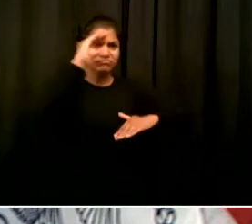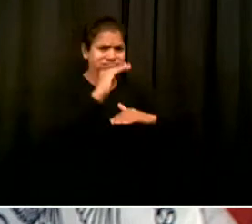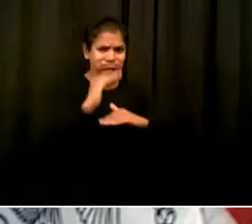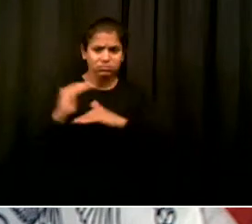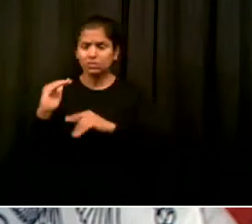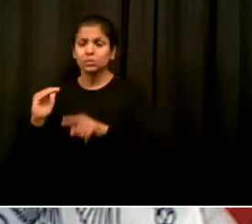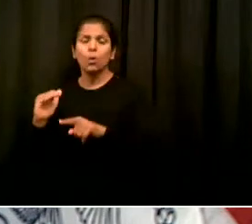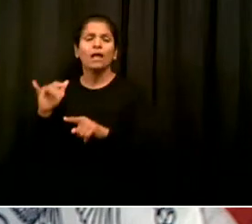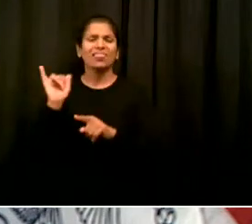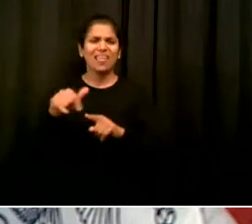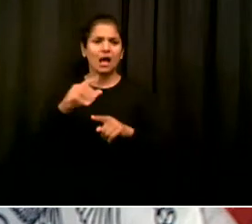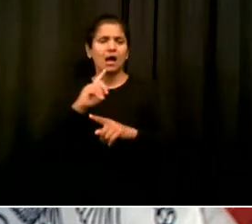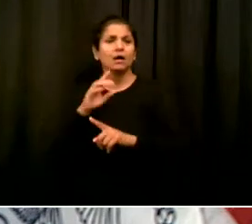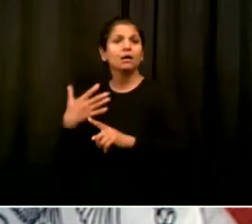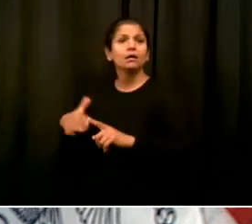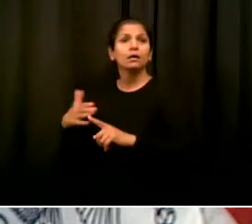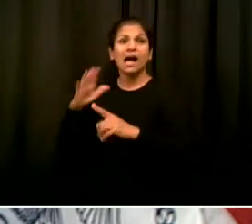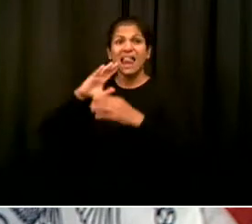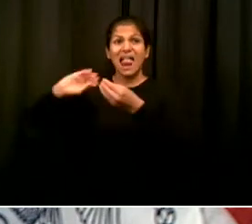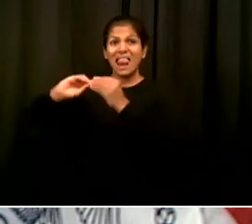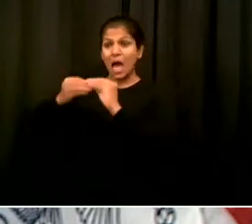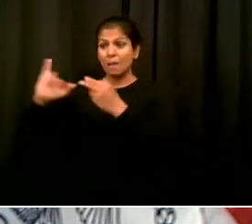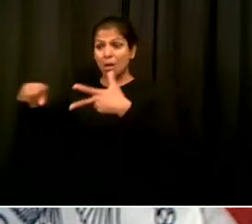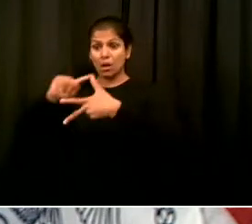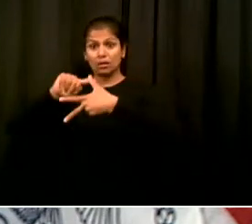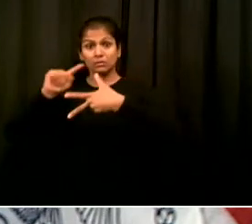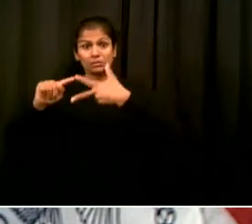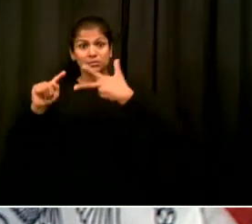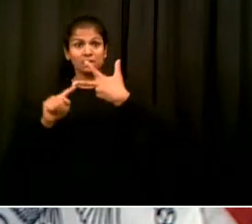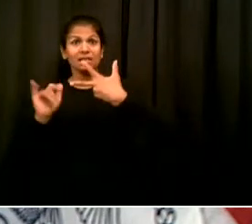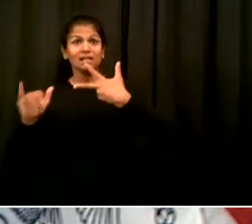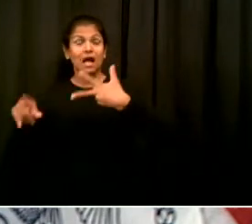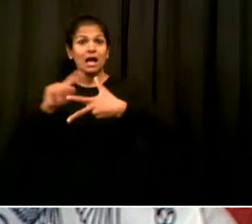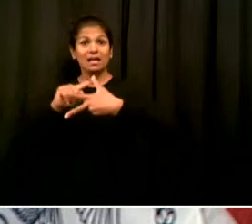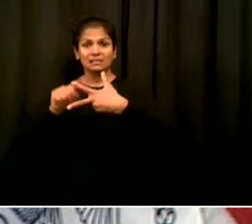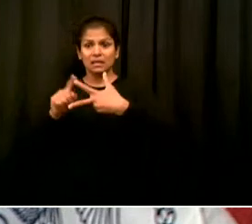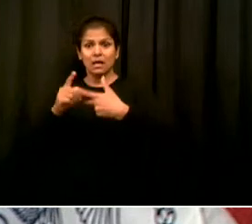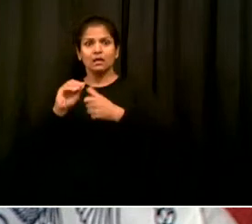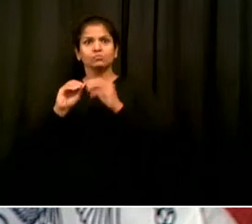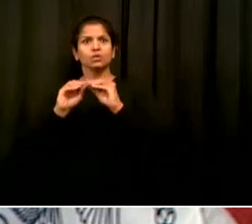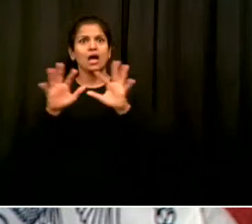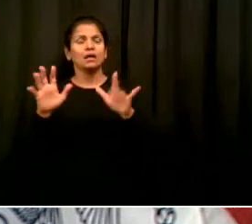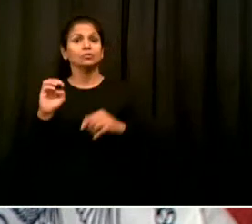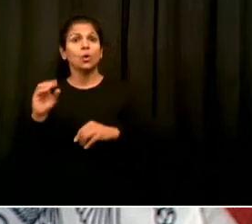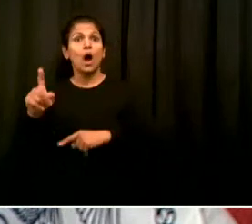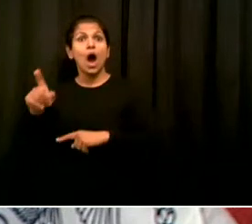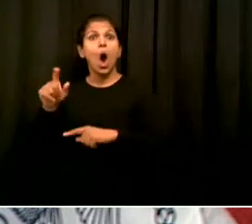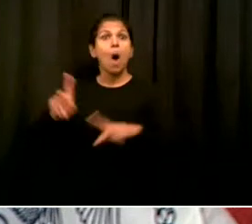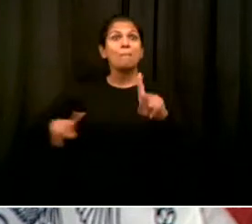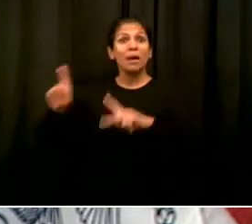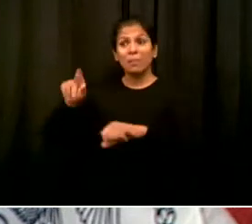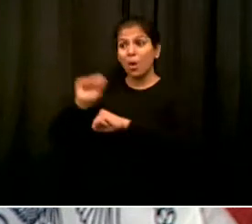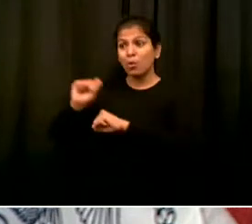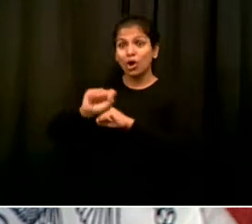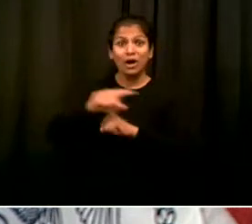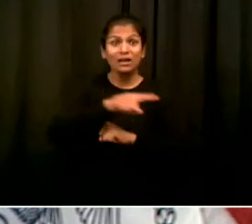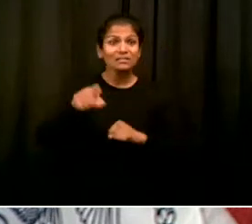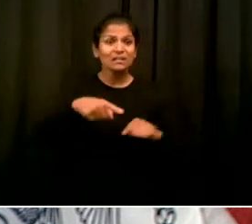YET. WWE HAVE TO SEE HOW THINGS D EN UP RESOLVING IN N BROOKLYN QUEEENS. WE HAVE TO WATCH THESE INDICATORS TOMAMAE KSURE WE